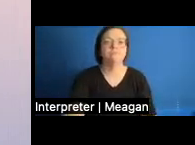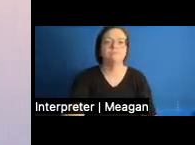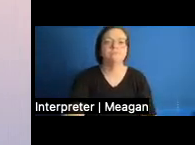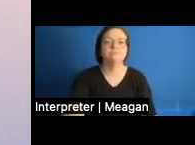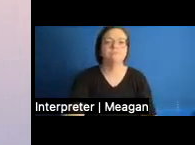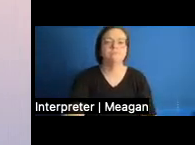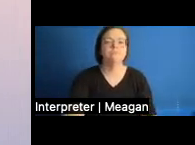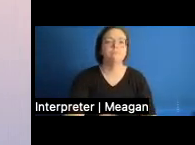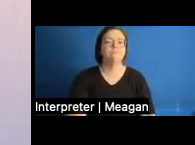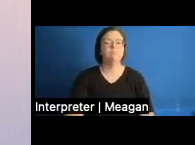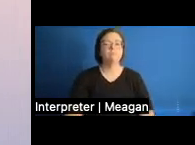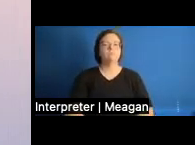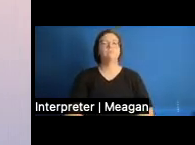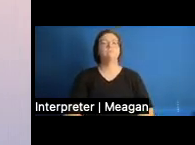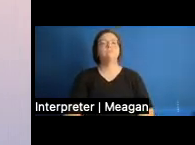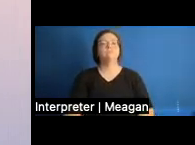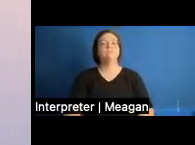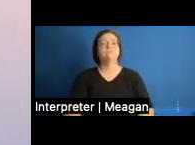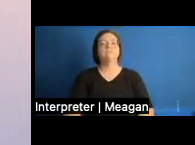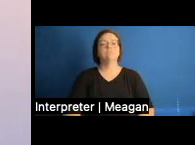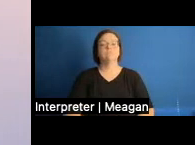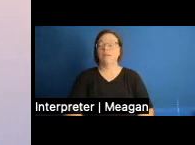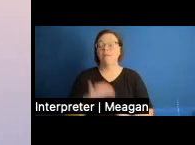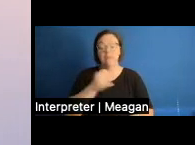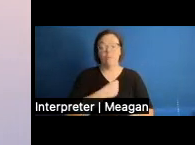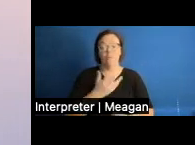Though I mean there's a lot in this poem that works for me, but